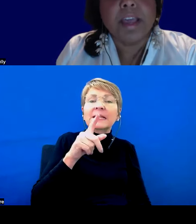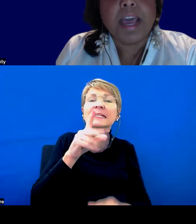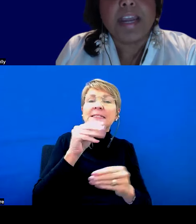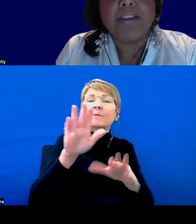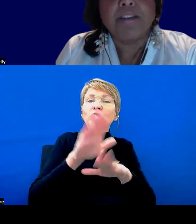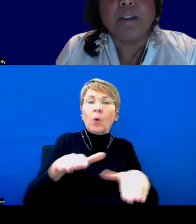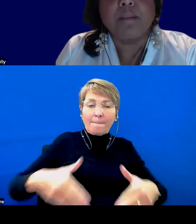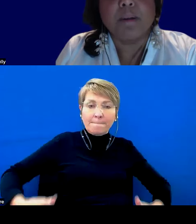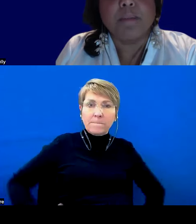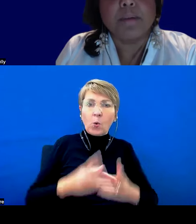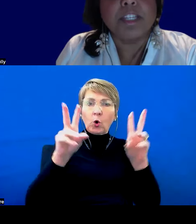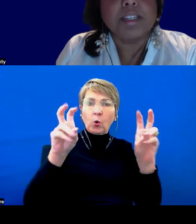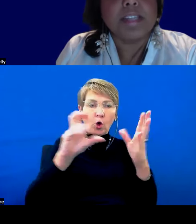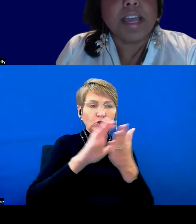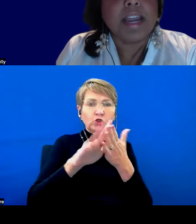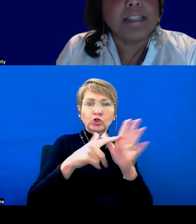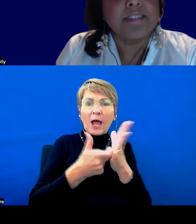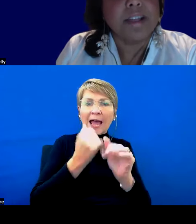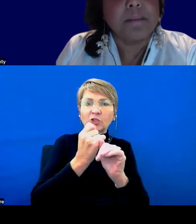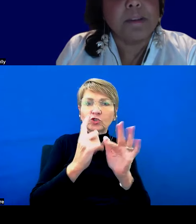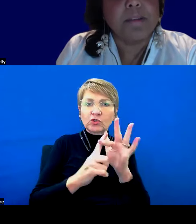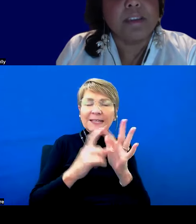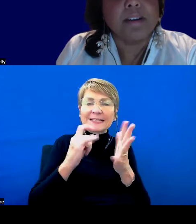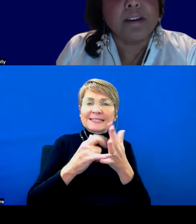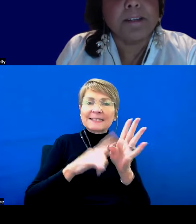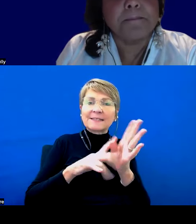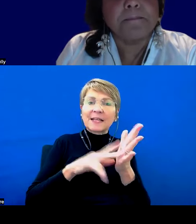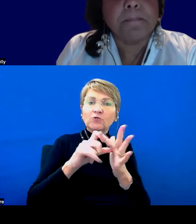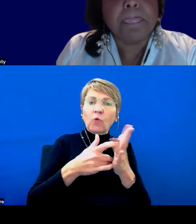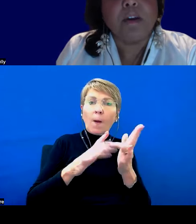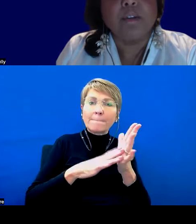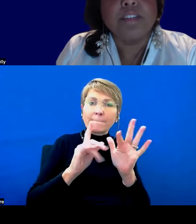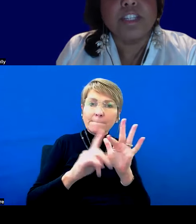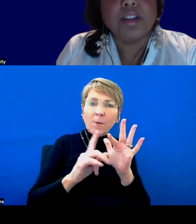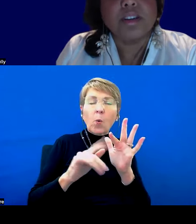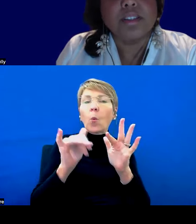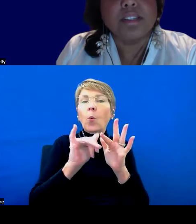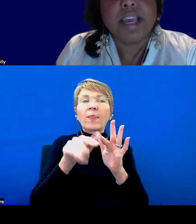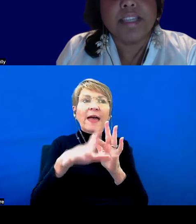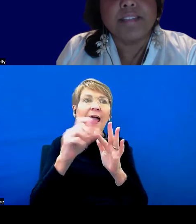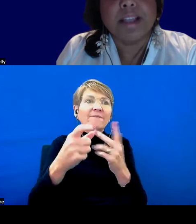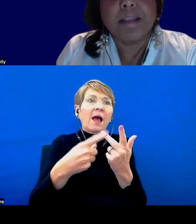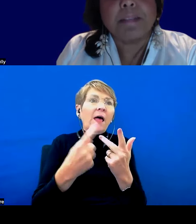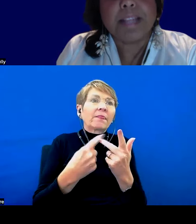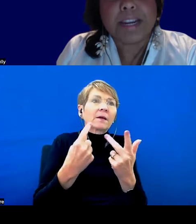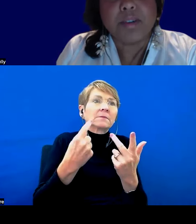and have coloboma which is an underdevelopment of the eye. Or vision loss can develop later on